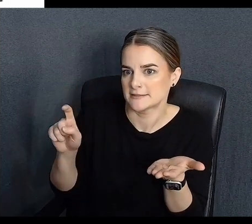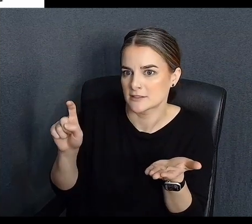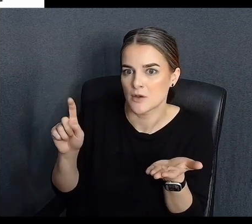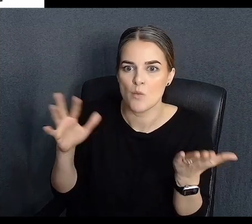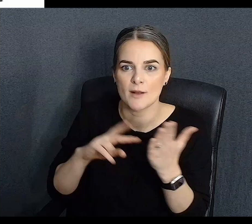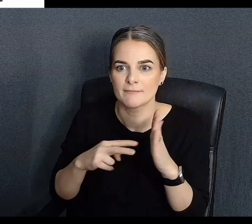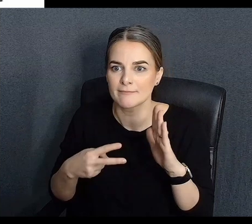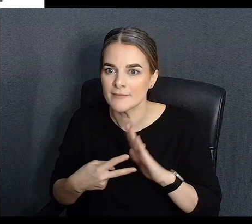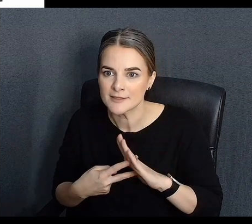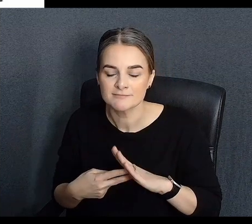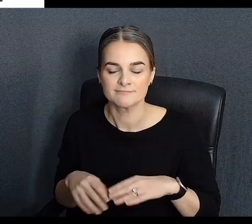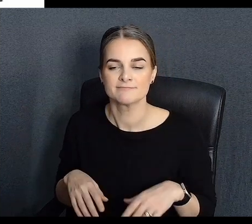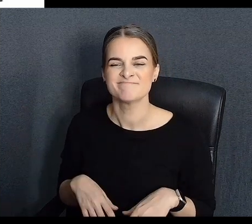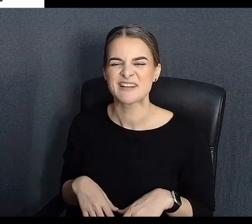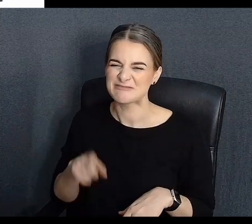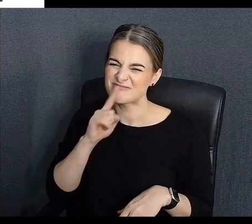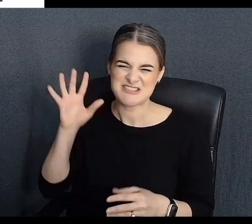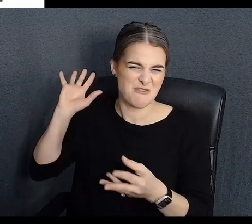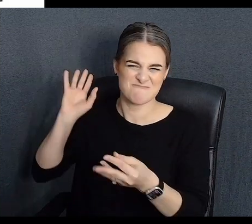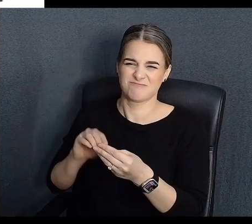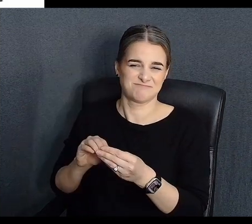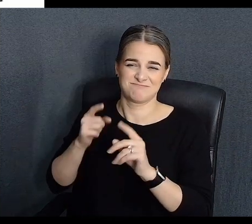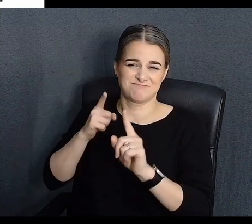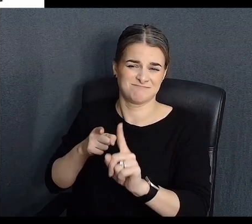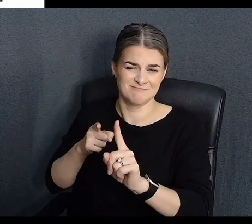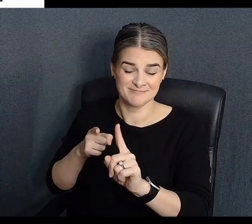But overall, it's kind of a way to say that this device is